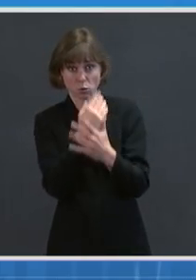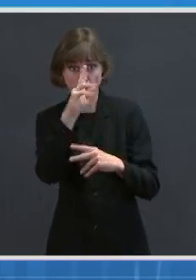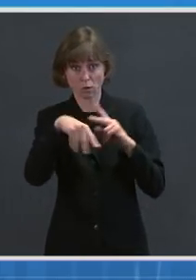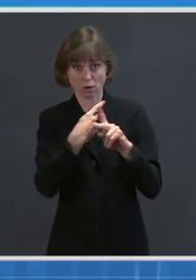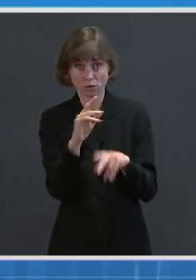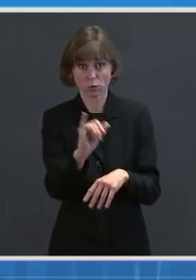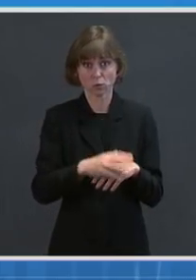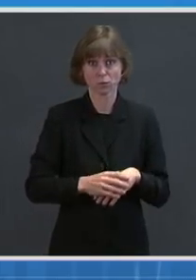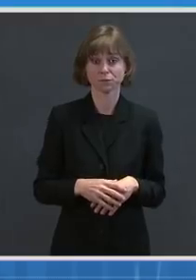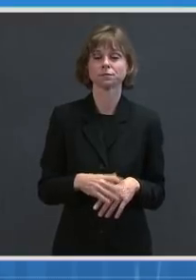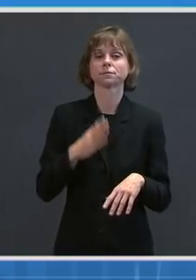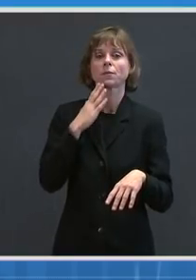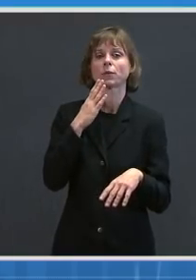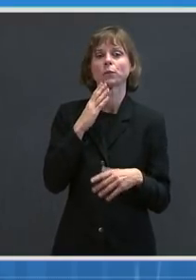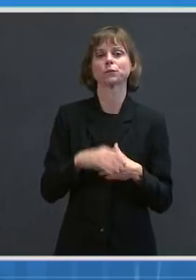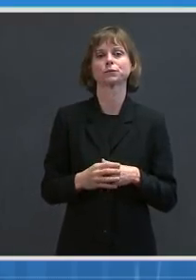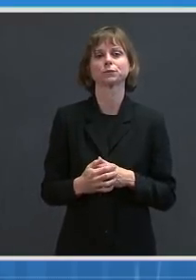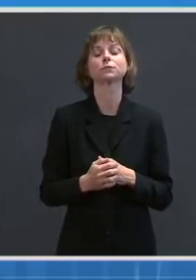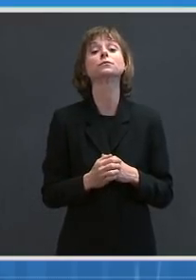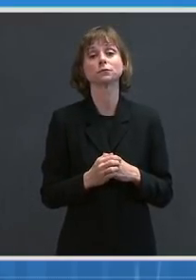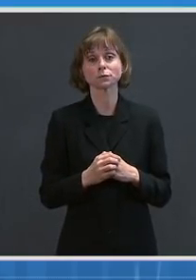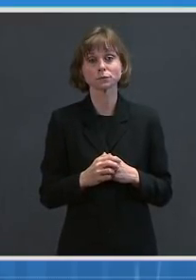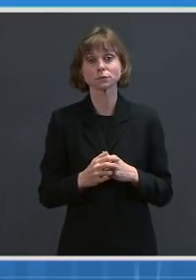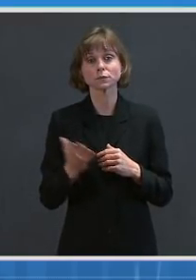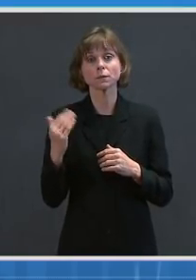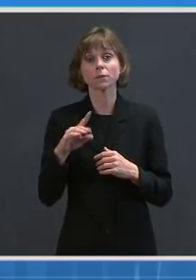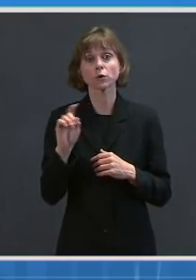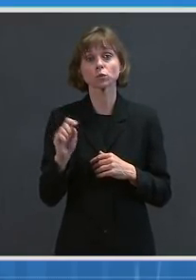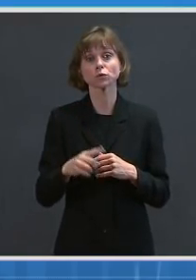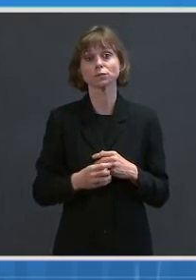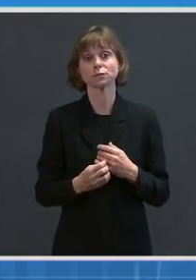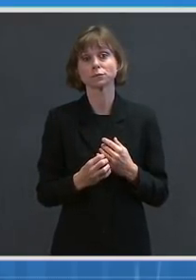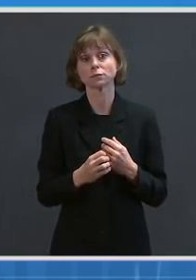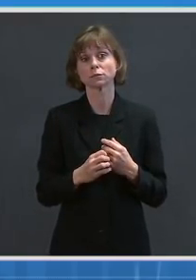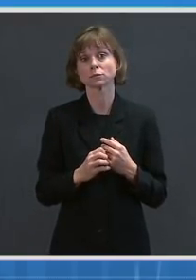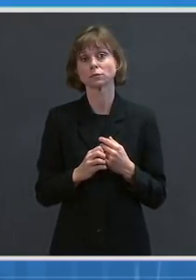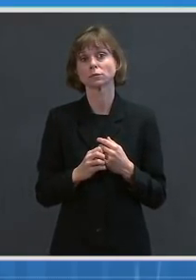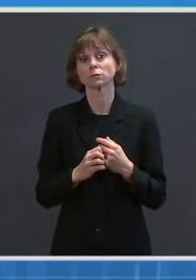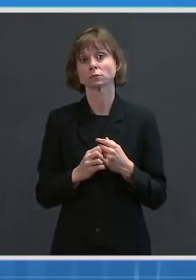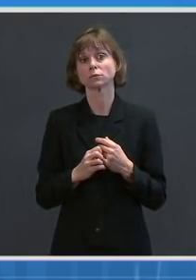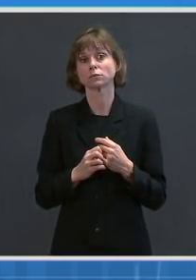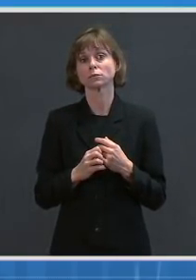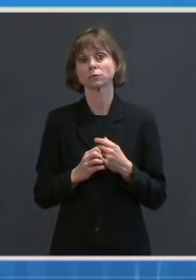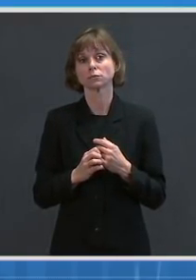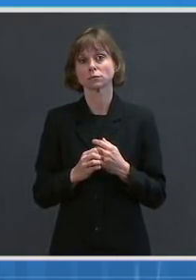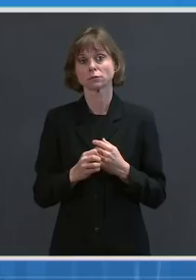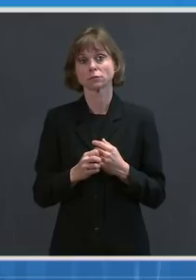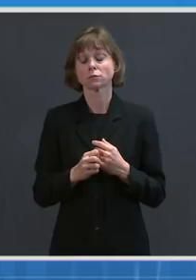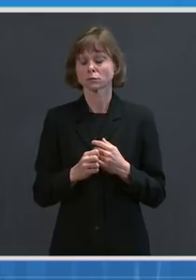Mr. Slavitt: Thank you. Next question. Kevin, do we have any others?